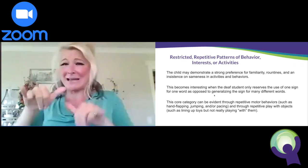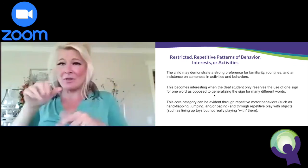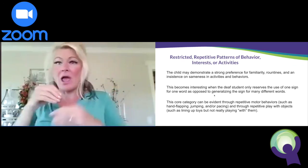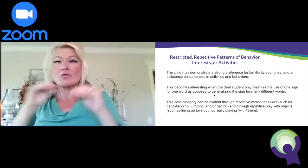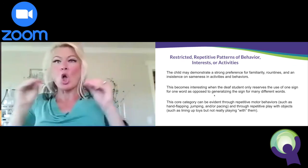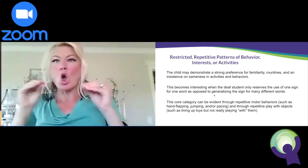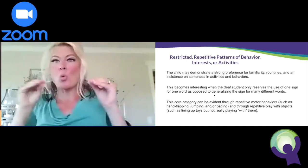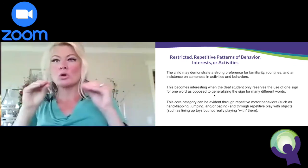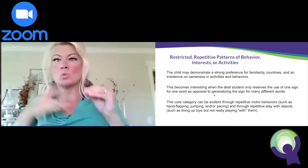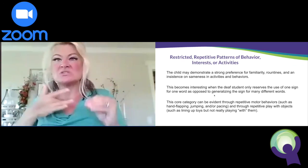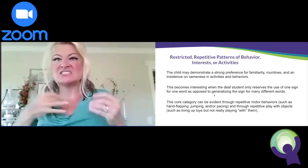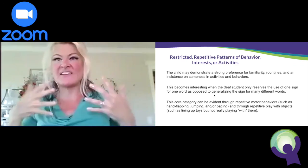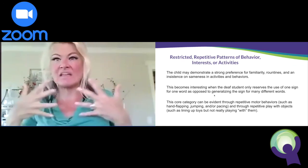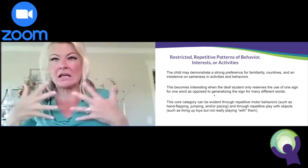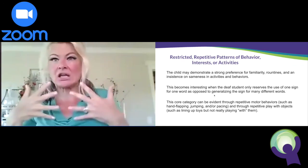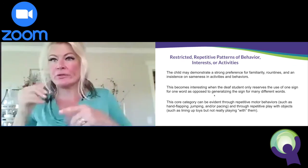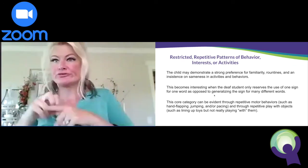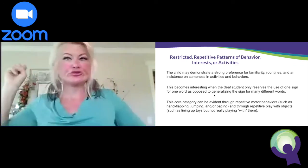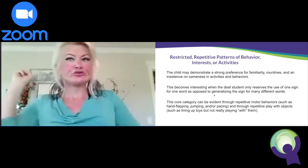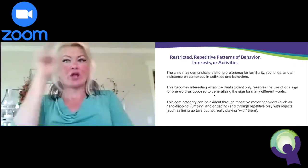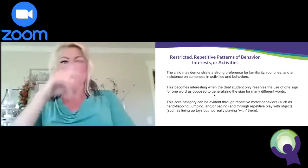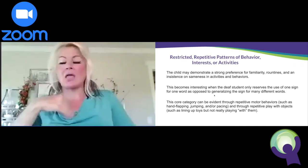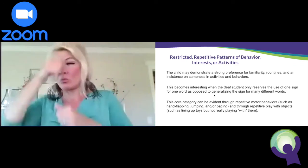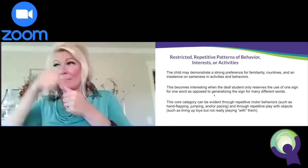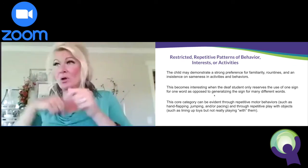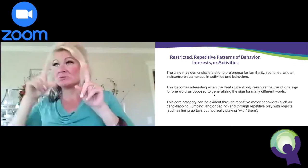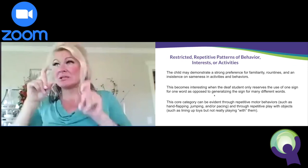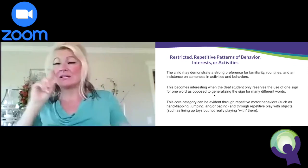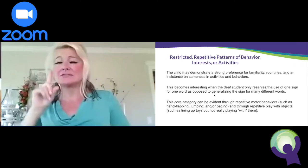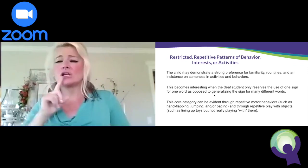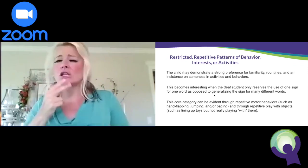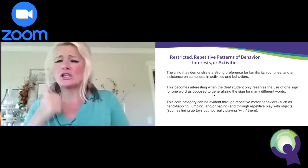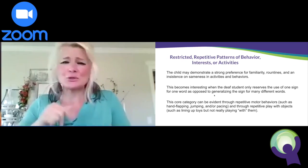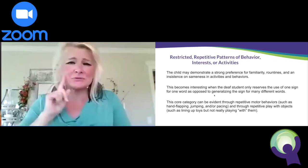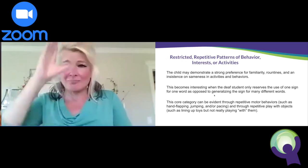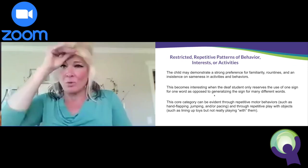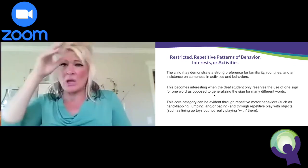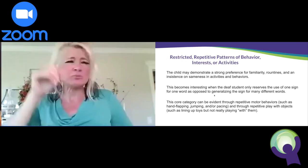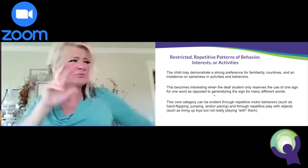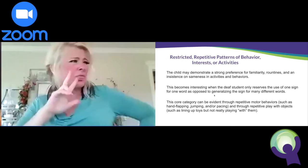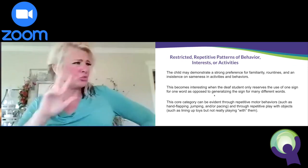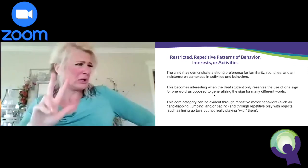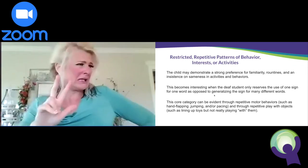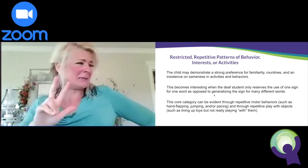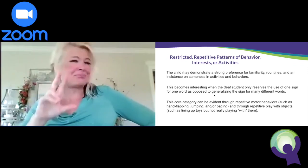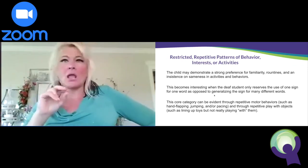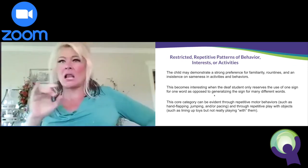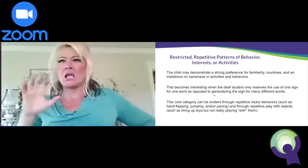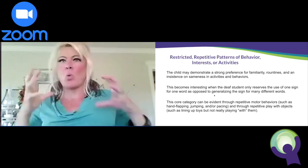There's no sense of fear. I know I was testing a cute little deaf boy, he was probably